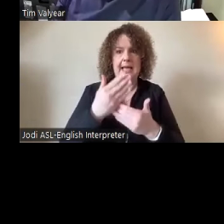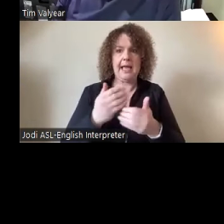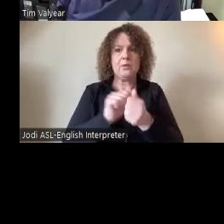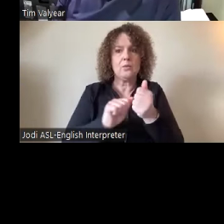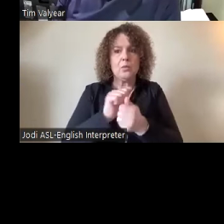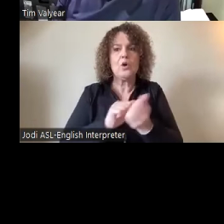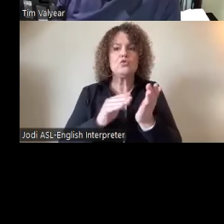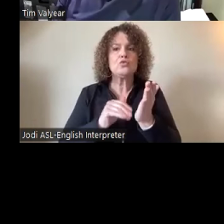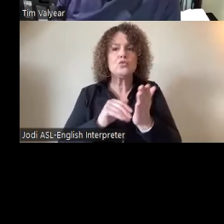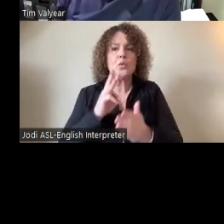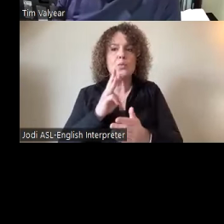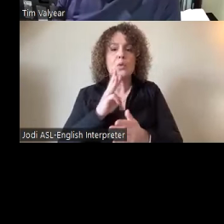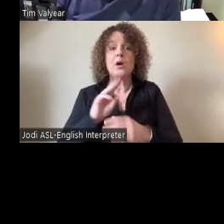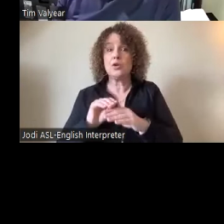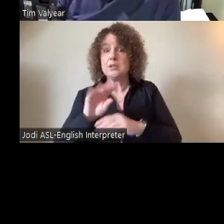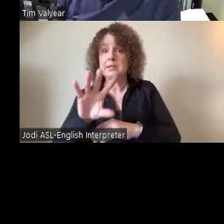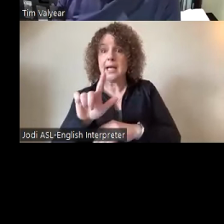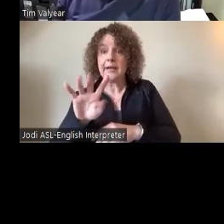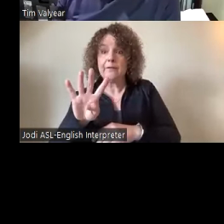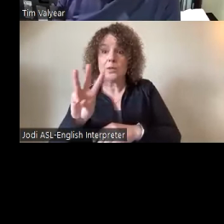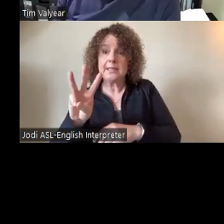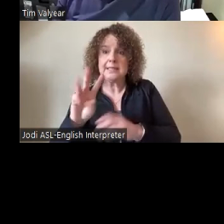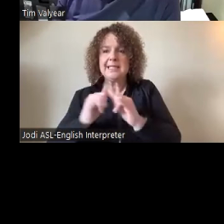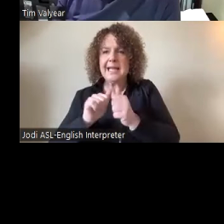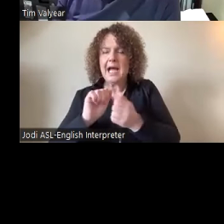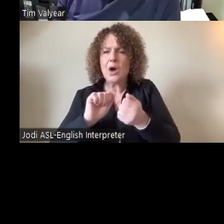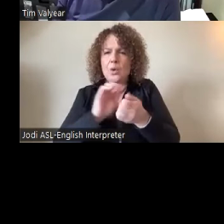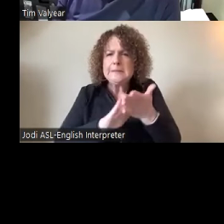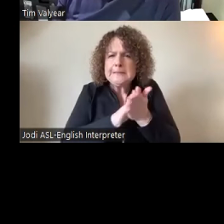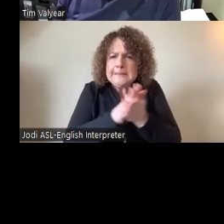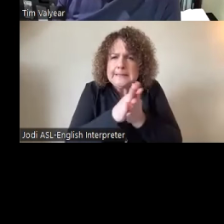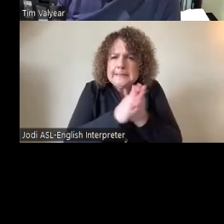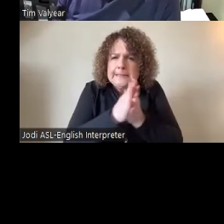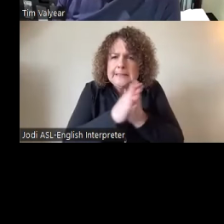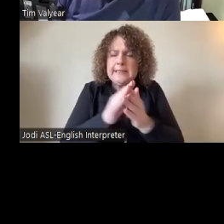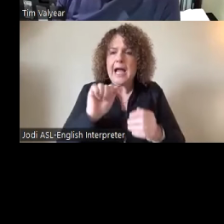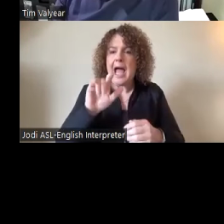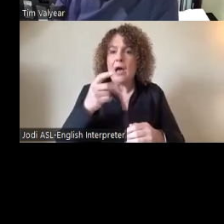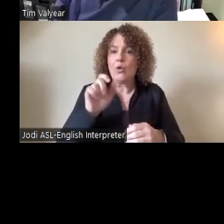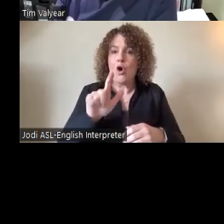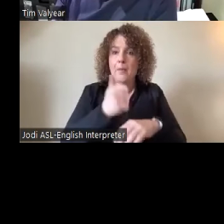time, weeks. Remember the water combination we talked about? That will kill it. Wash your hands with soap and